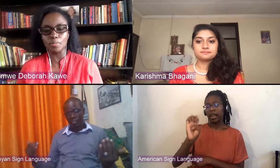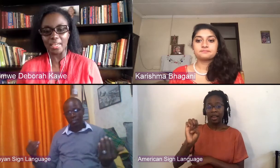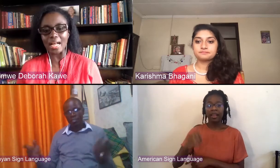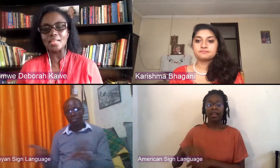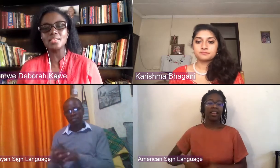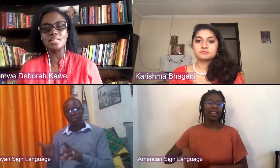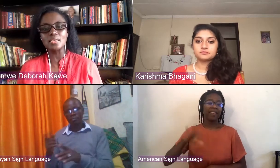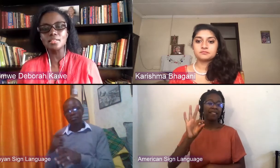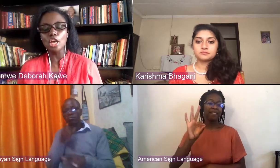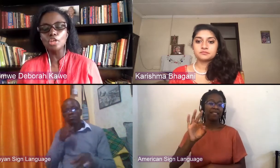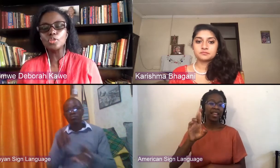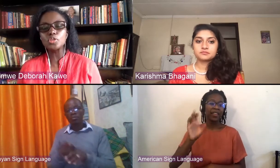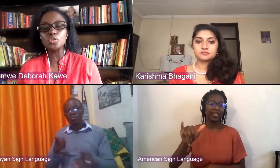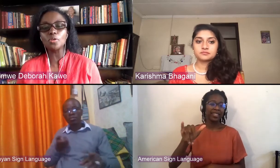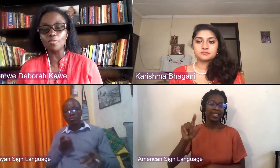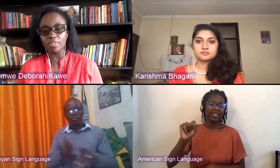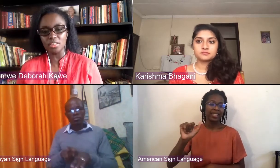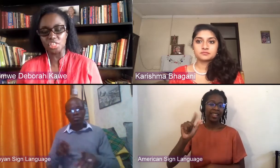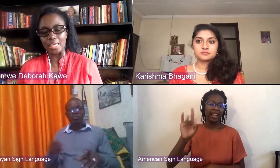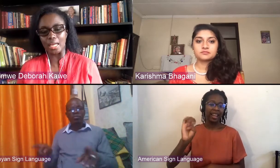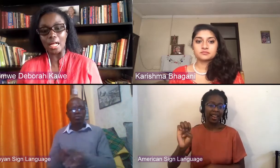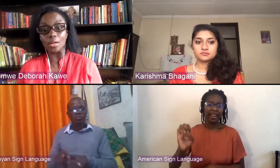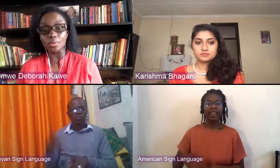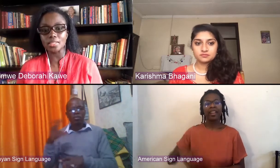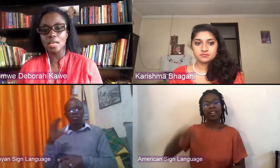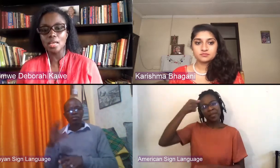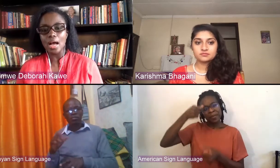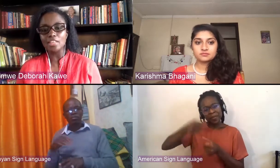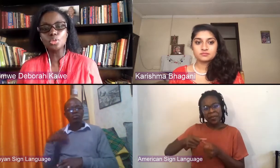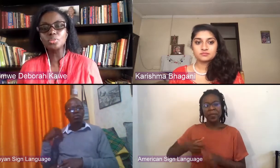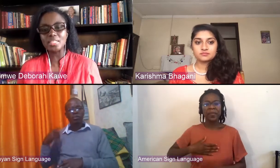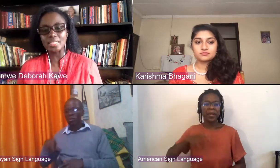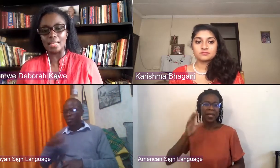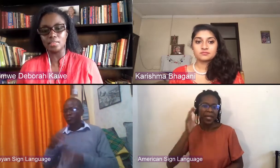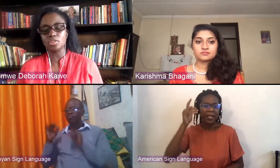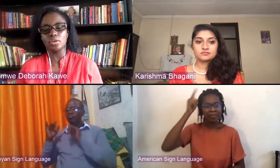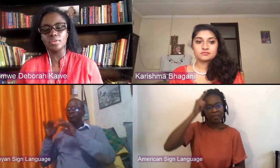my cousins used to converge in her house. And she would tell us stories.